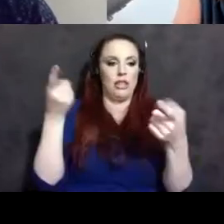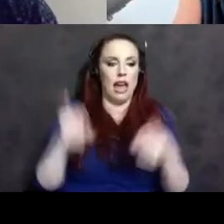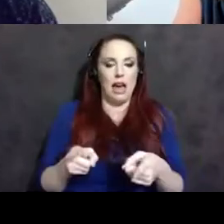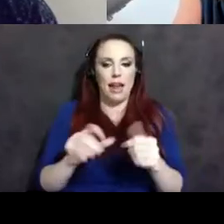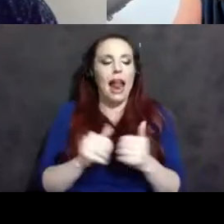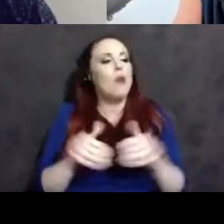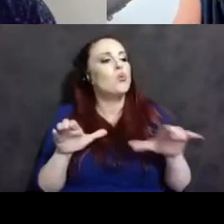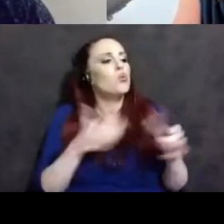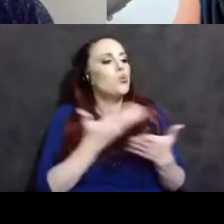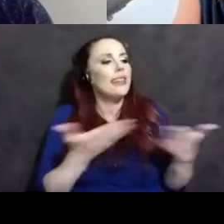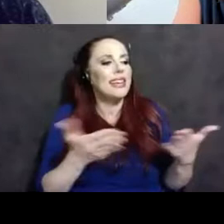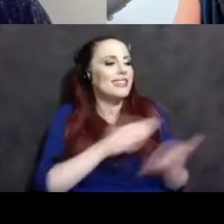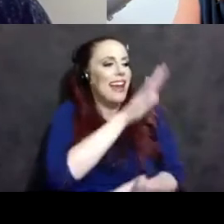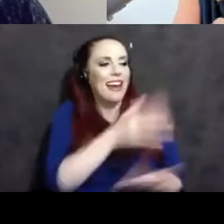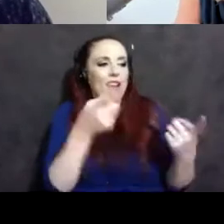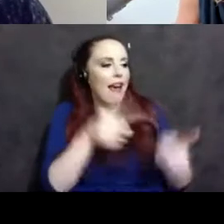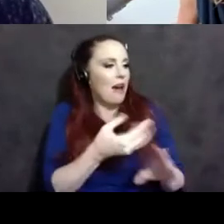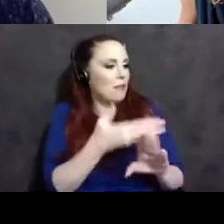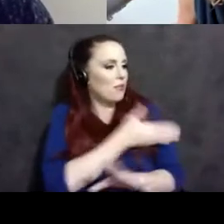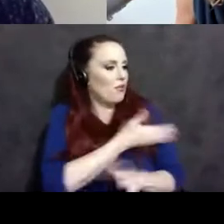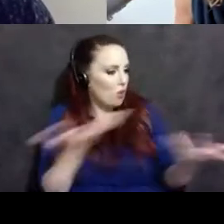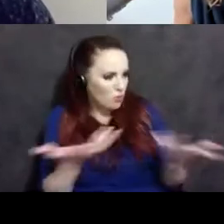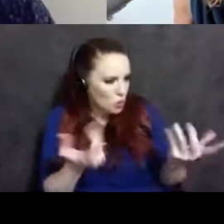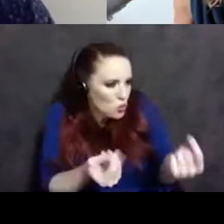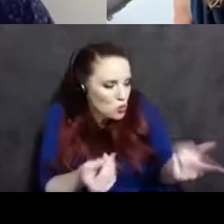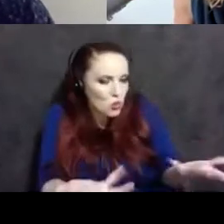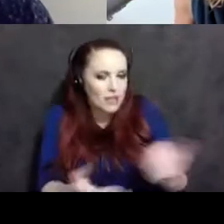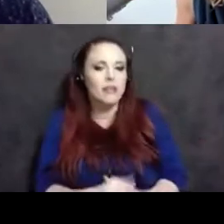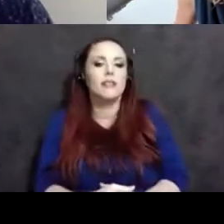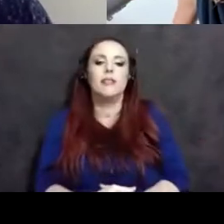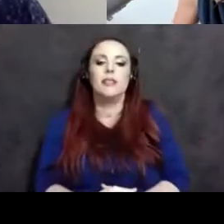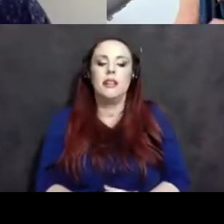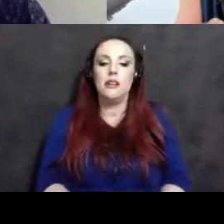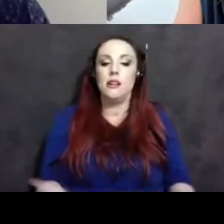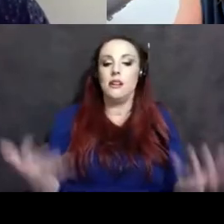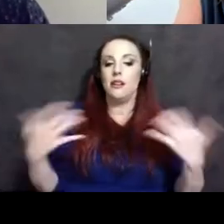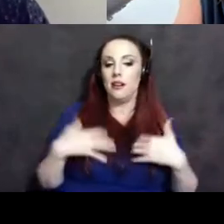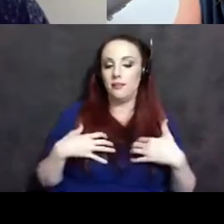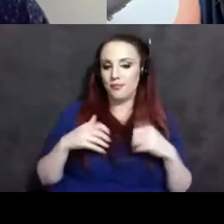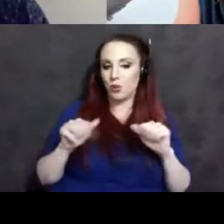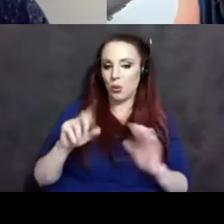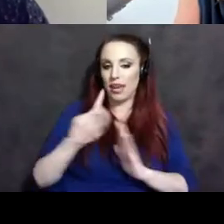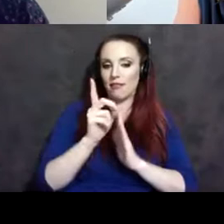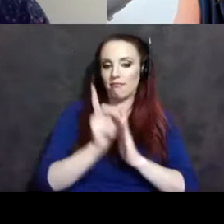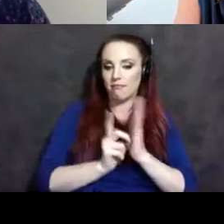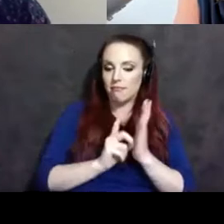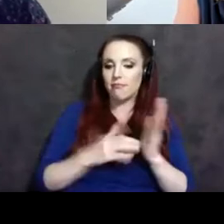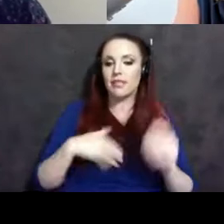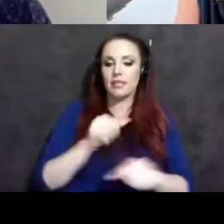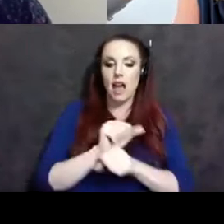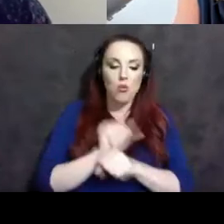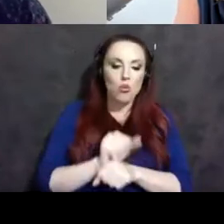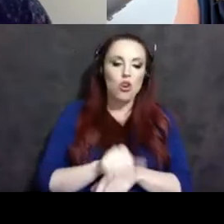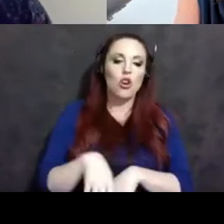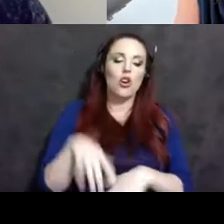So, yeah, you can find my design work and a lot of case studies and product design I've